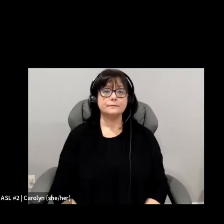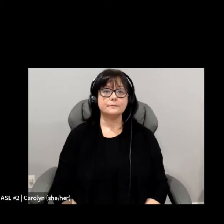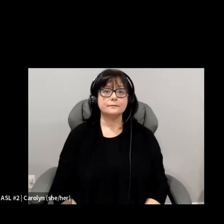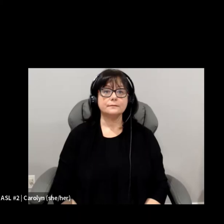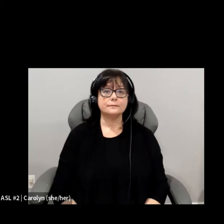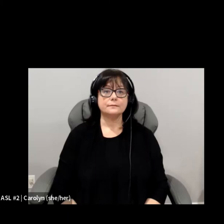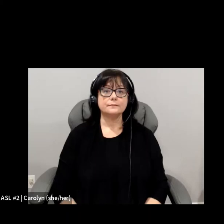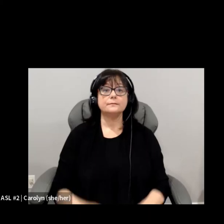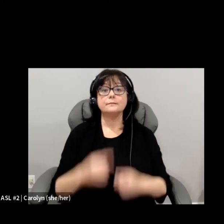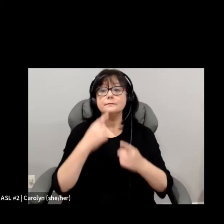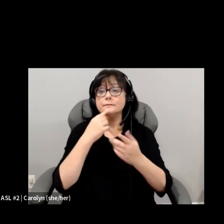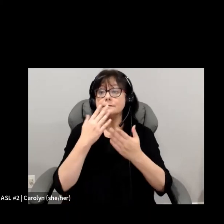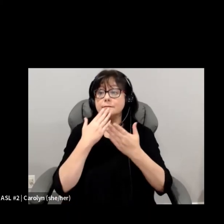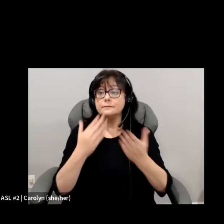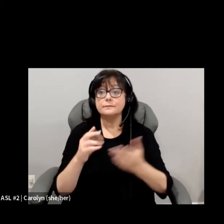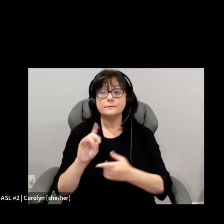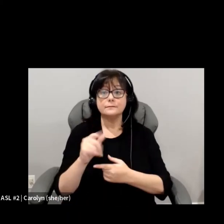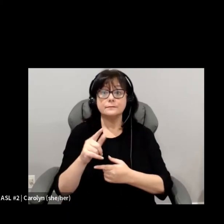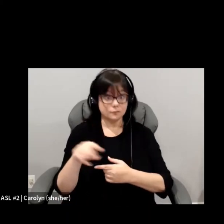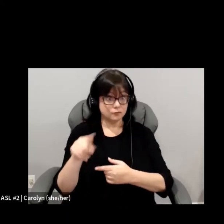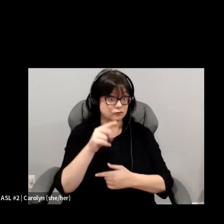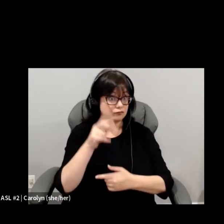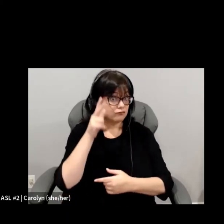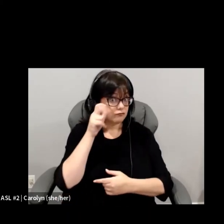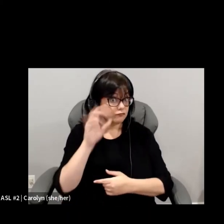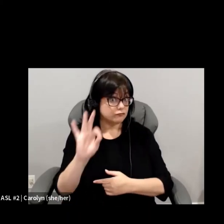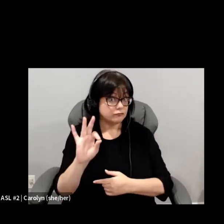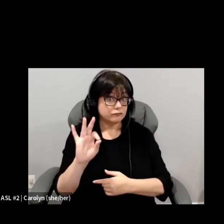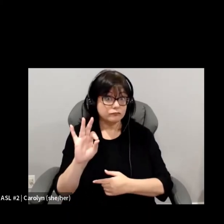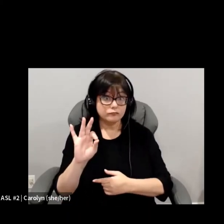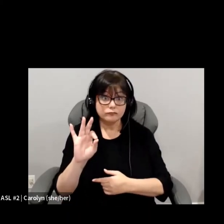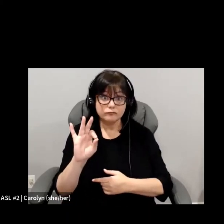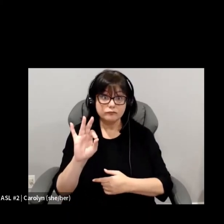CAN WE HEAR ME? Douglas Waxman : YES.